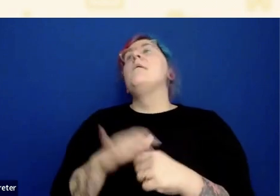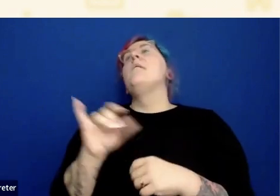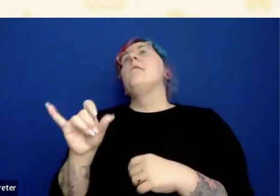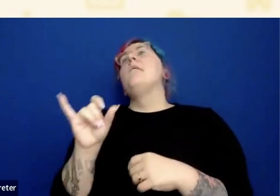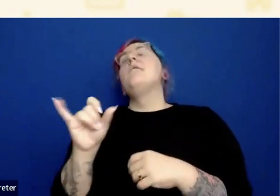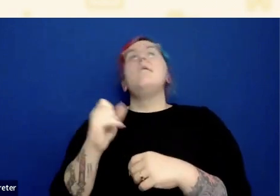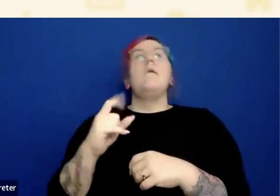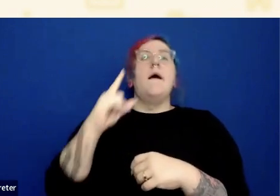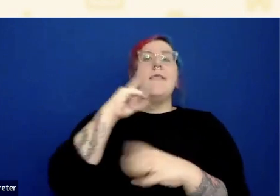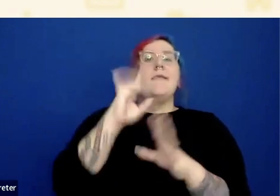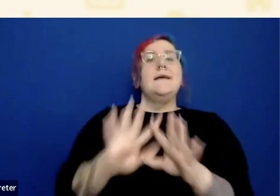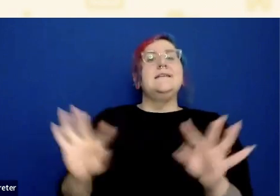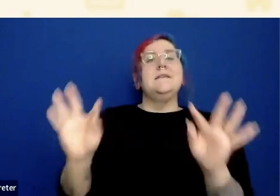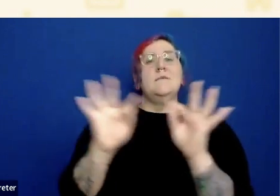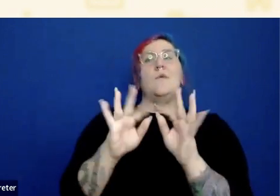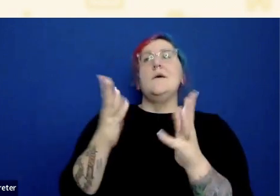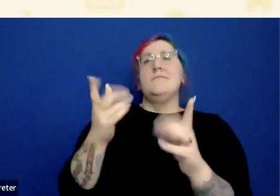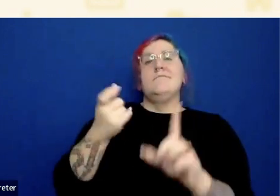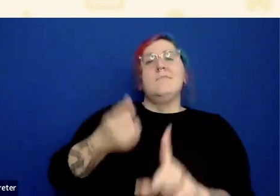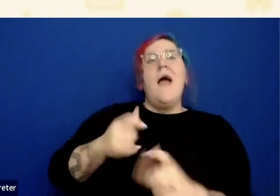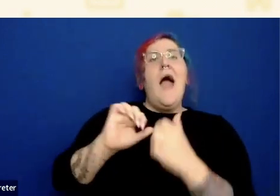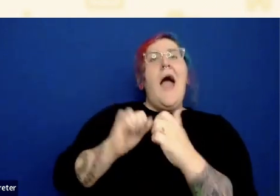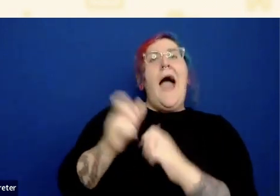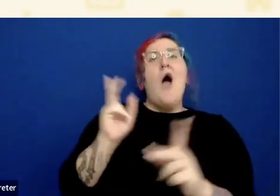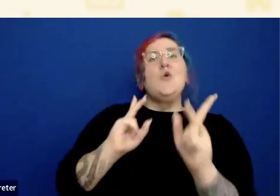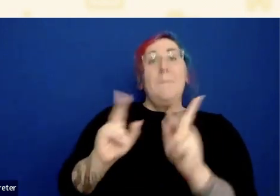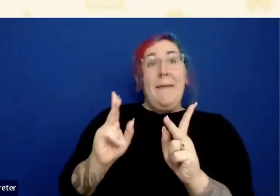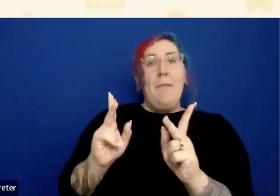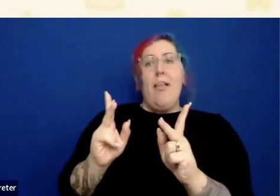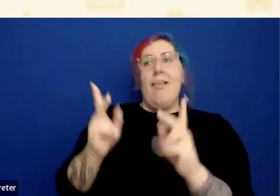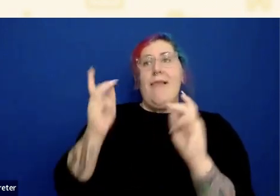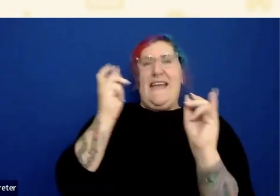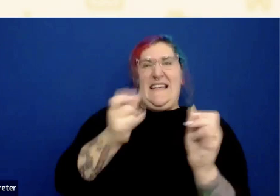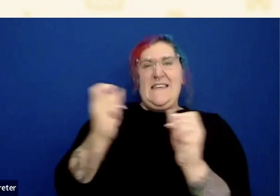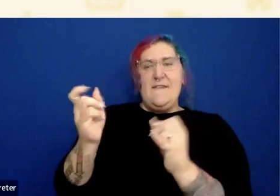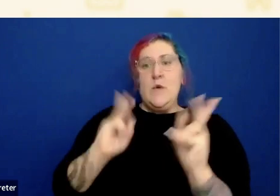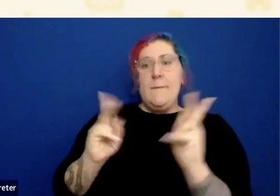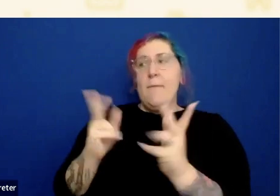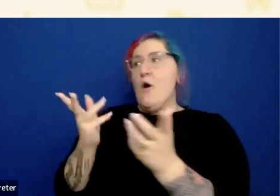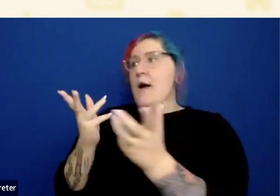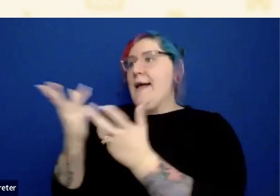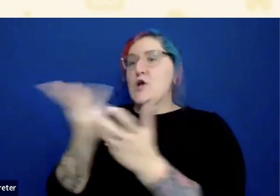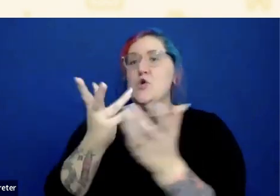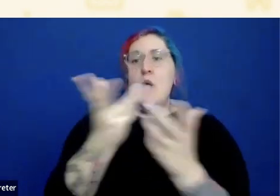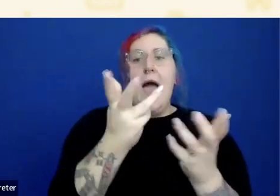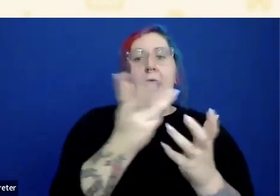across different areas? You know, how do the designers interact with the accessibility team?